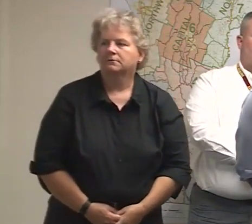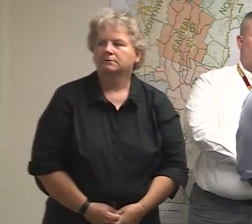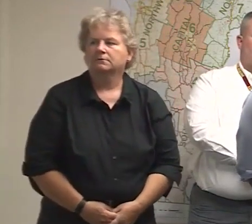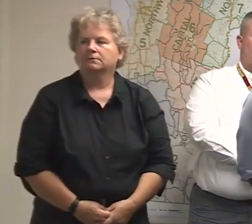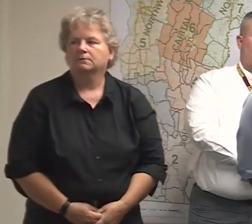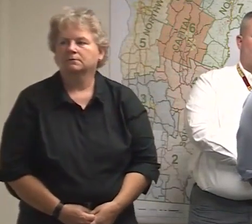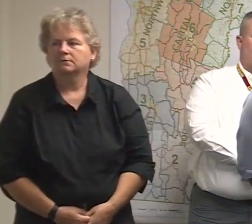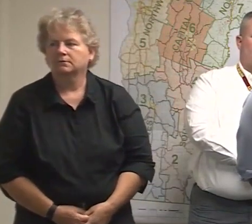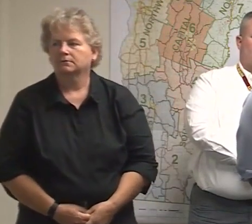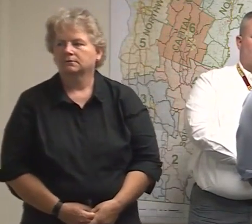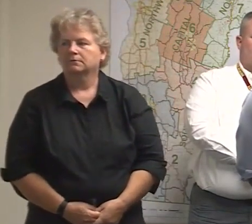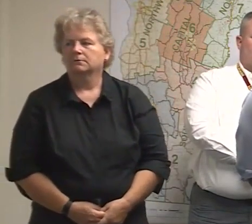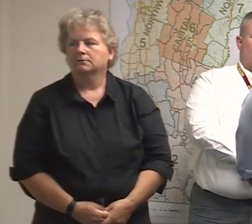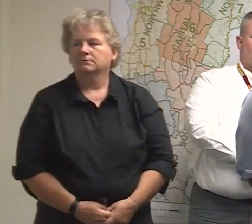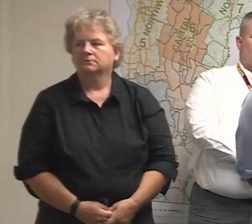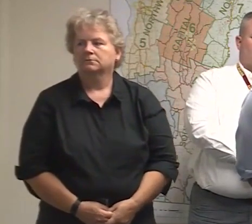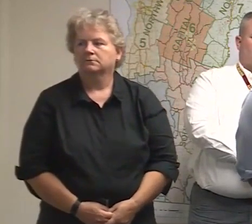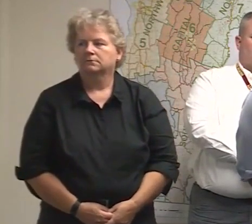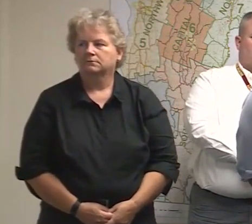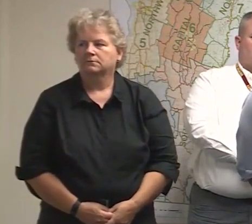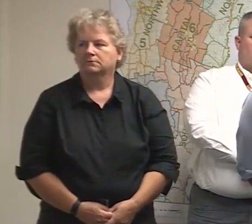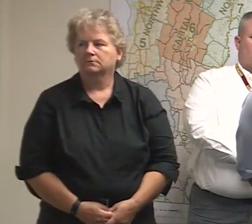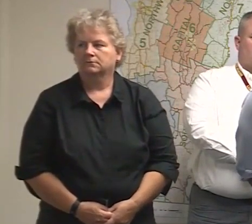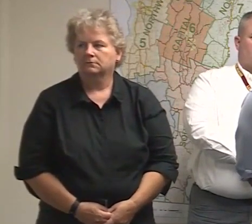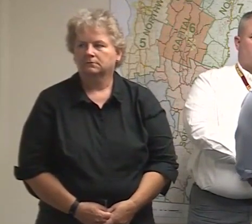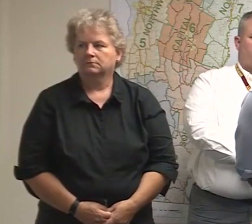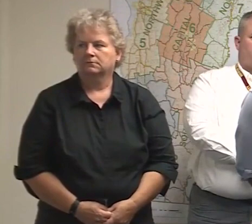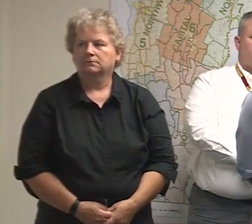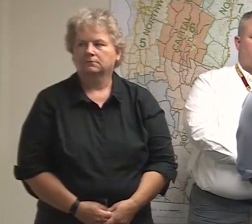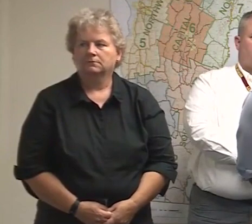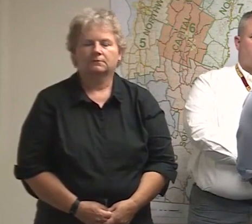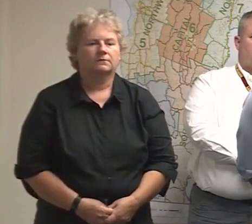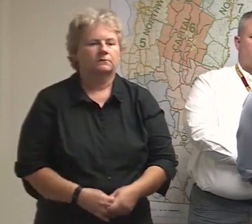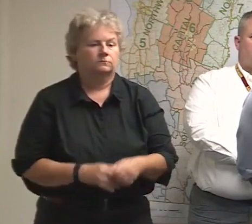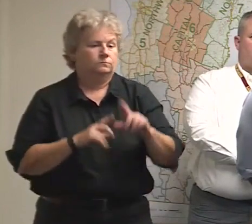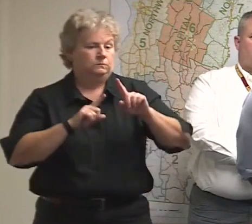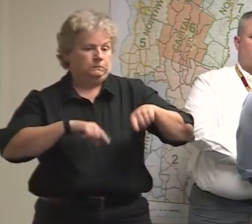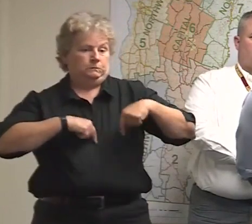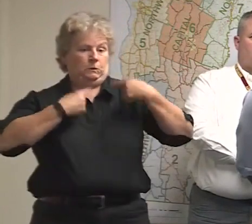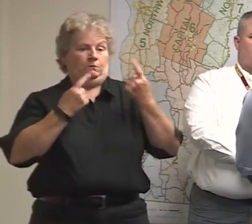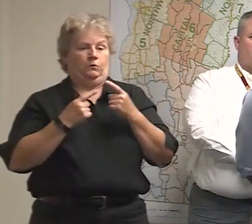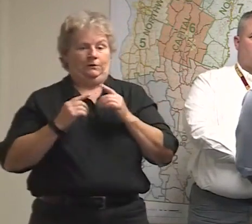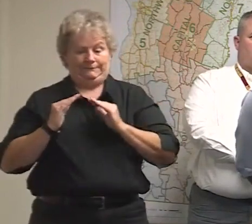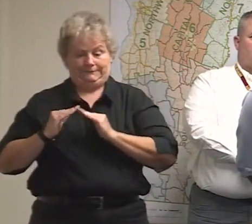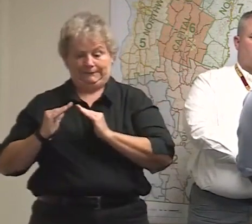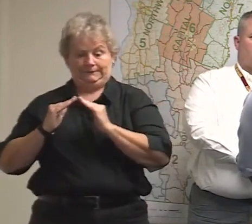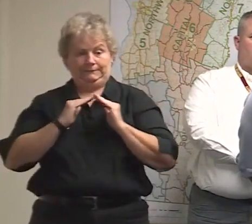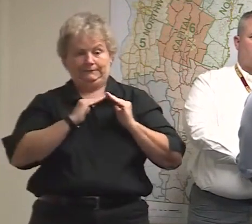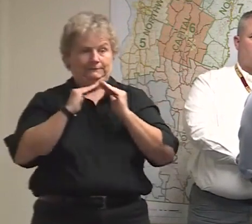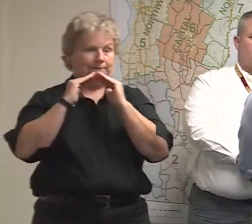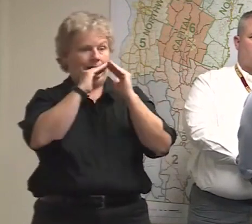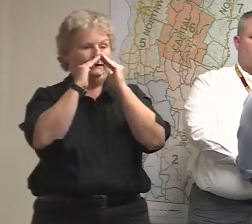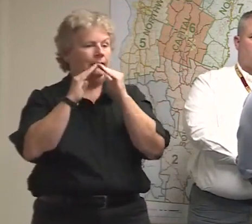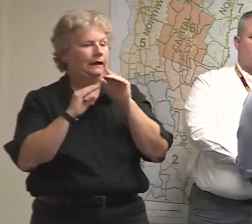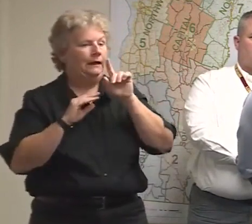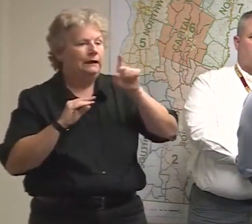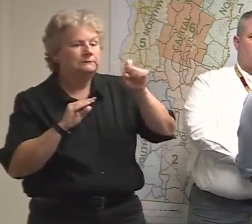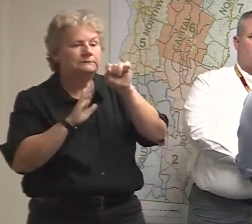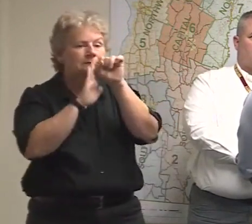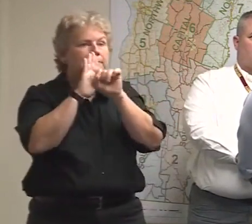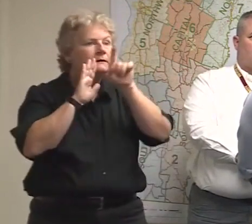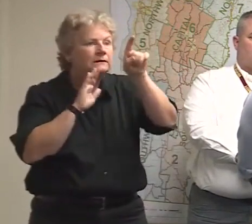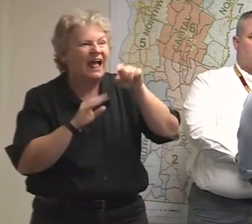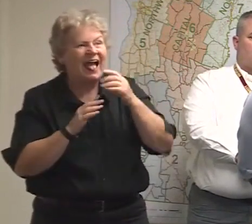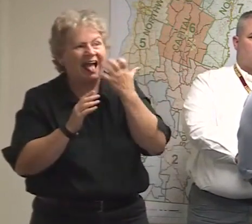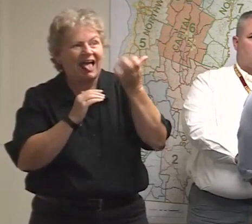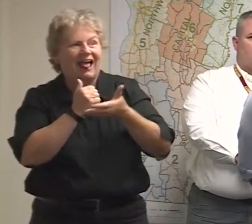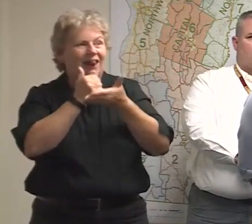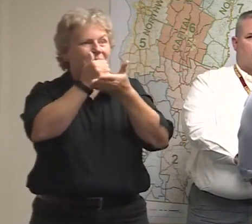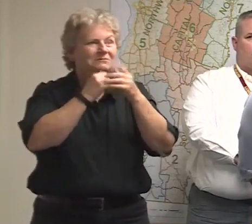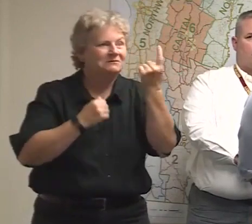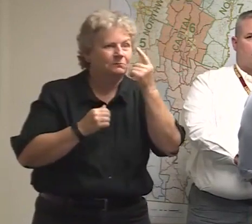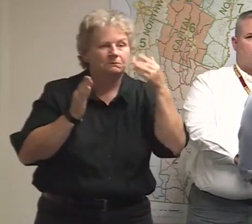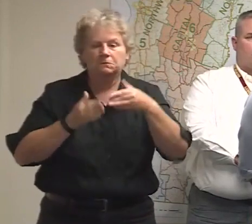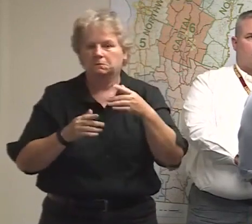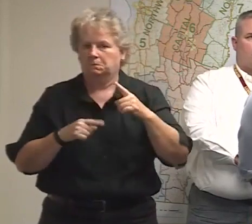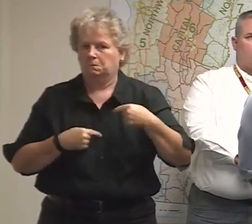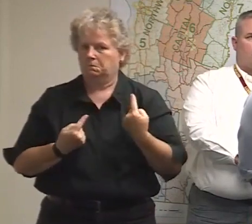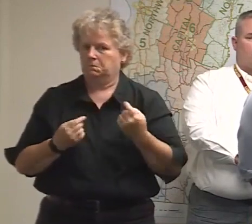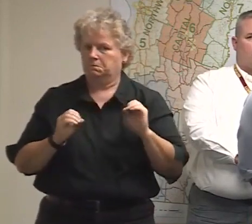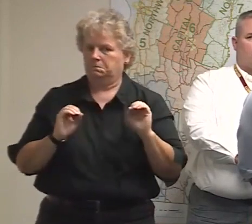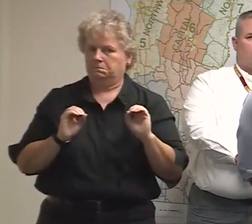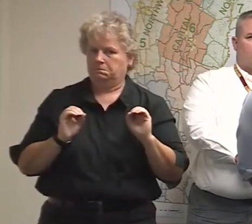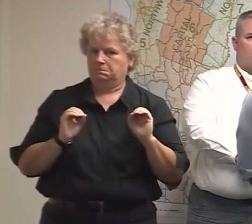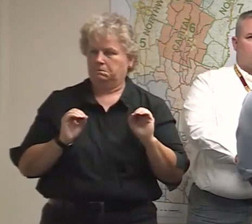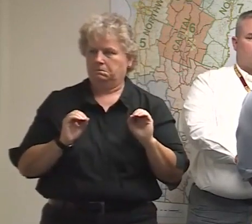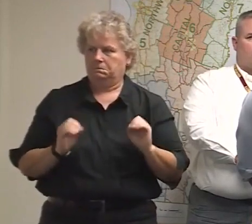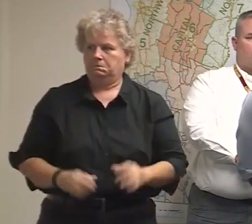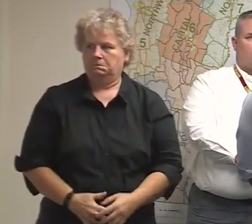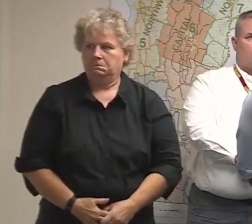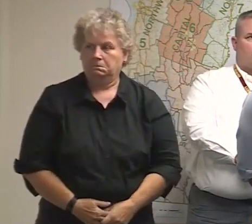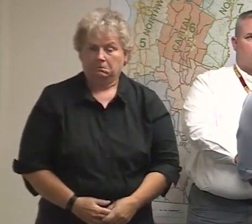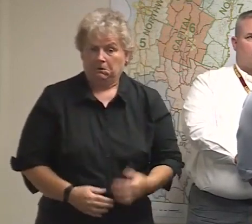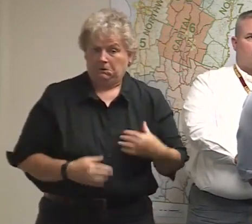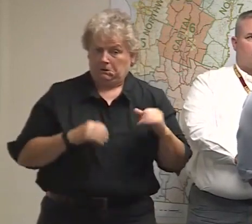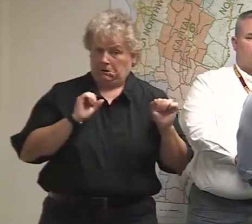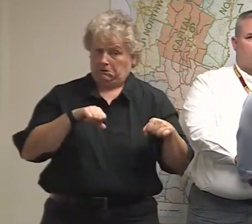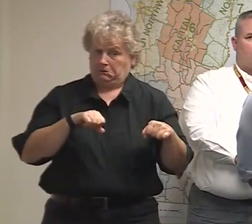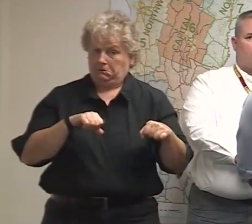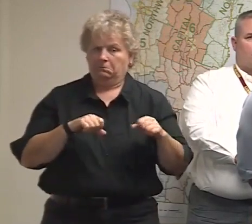AS OF THIS MORNING, I HAVE NO KNOWLEDGE OF A TOWN YET REQUESTING ANY SPECIFIC ASSETS OR MATERIALS FROM THE AGENCY, BUT OUR POLICY IS TO LOAN LEND ANYTHING WE CAN.